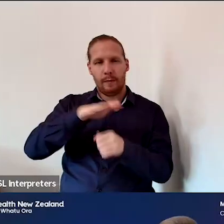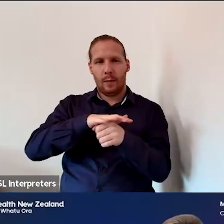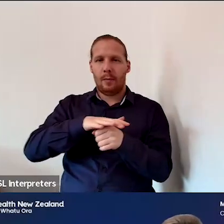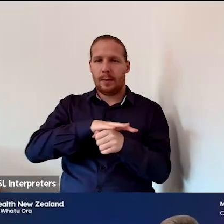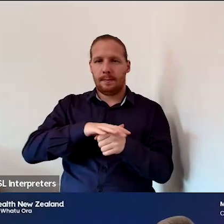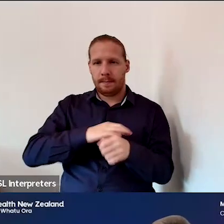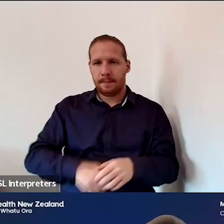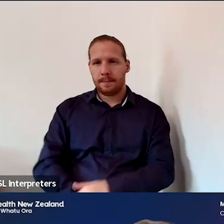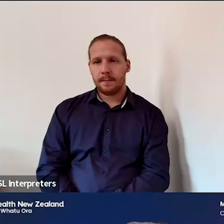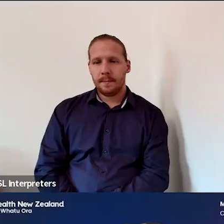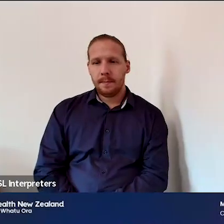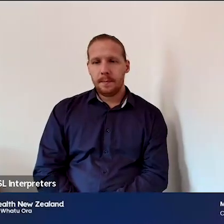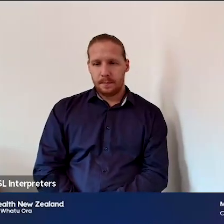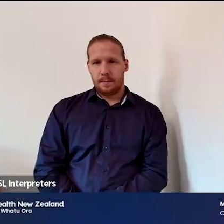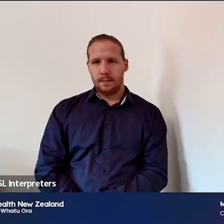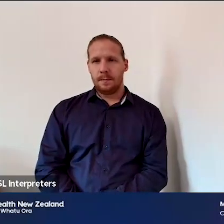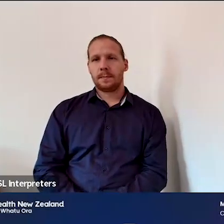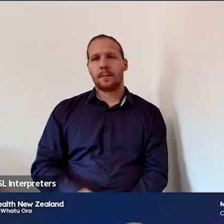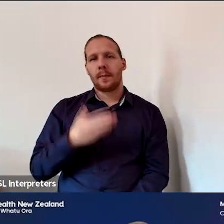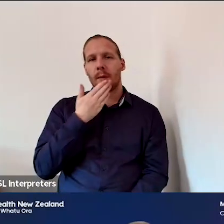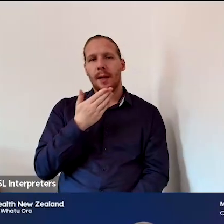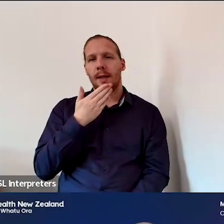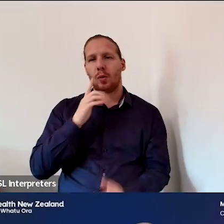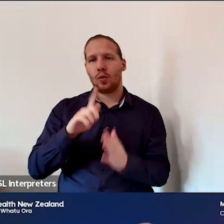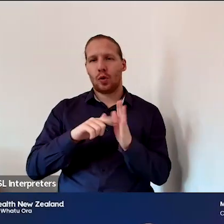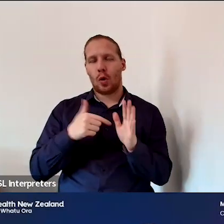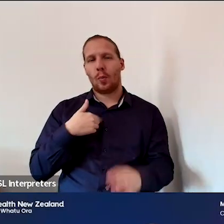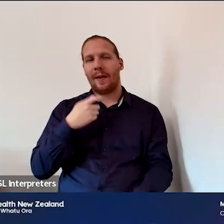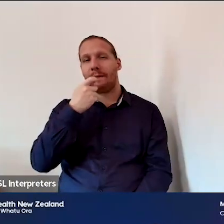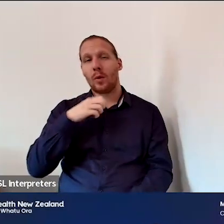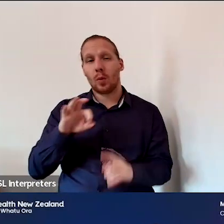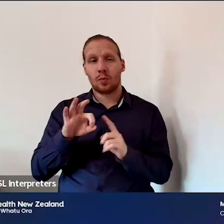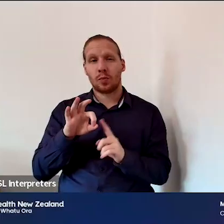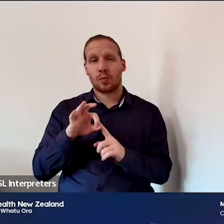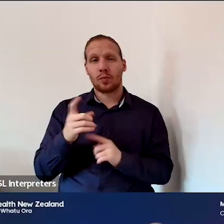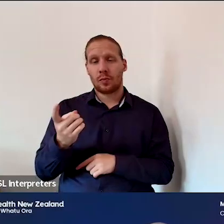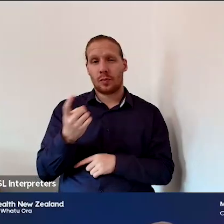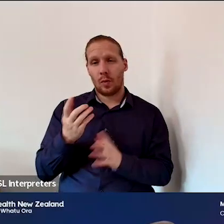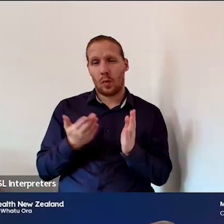Kia ora John. And I'm going to we've got a couple of questions that have come through the Q and A.